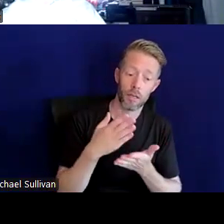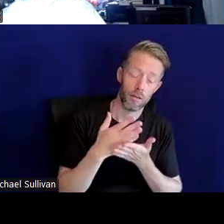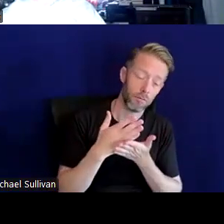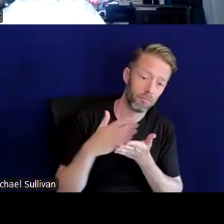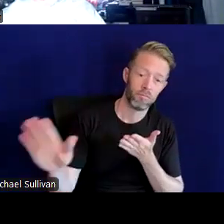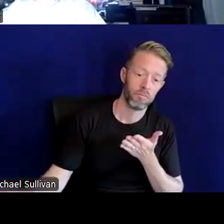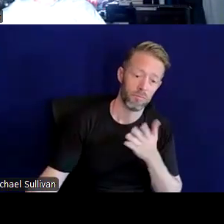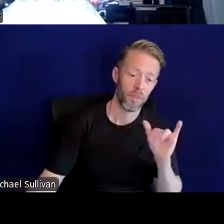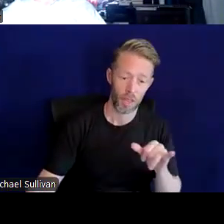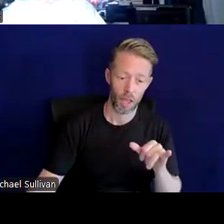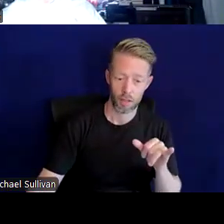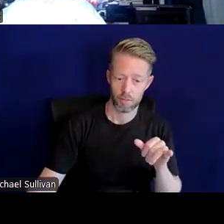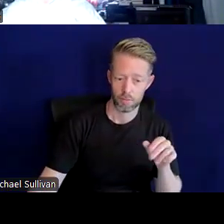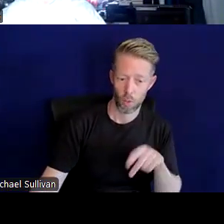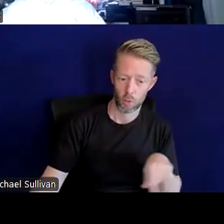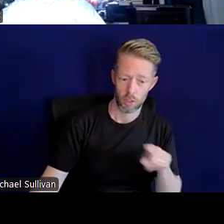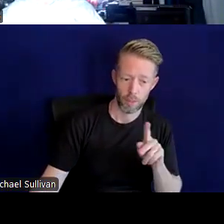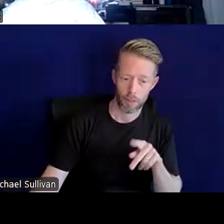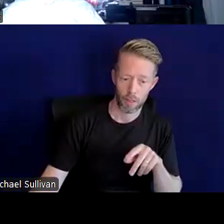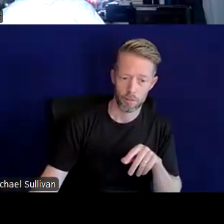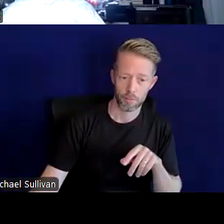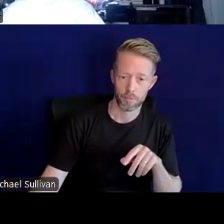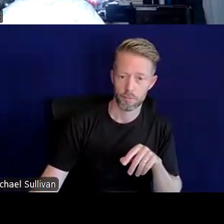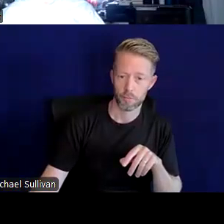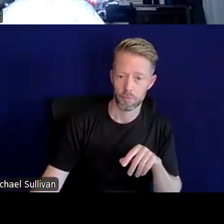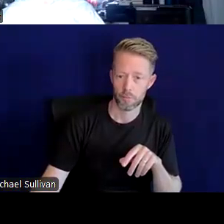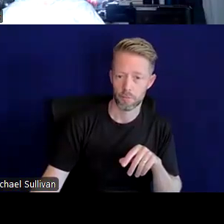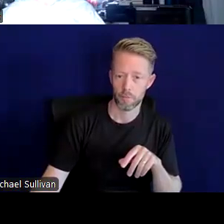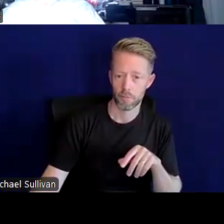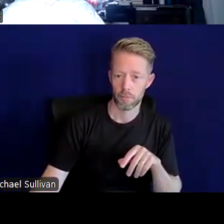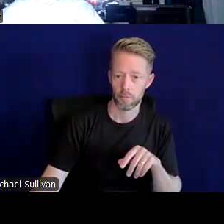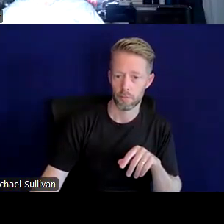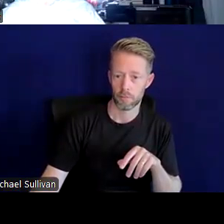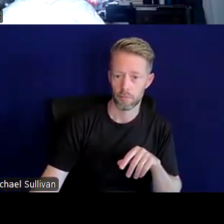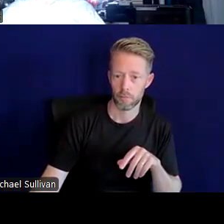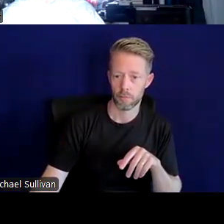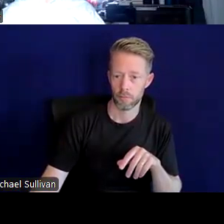group out. I was thankful when I had my spinal cord injury, I